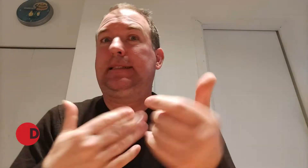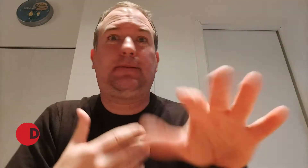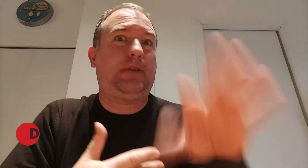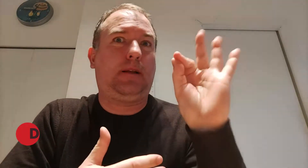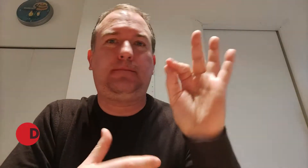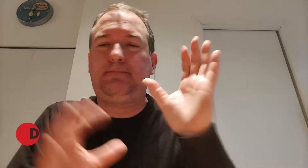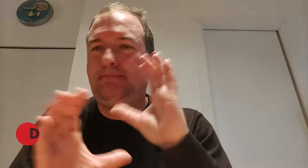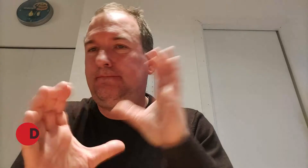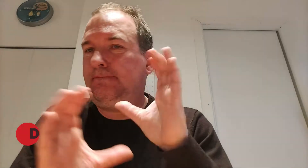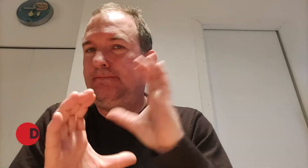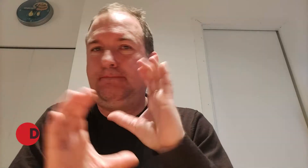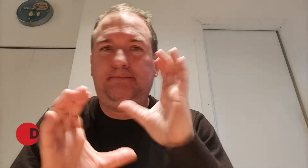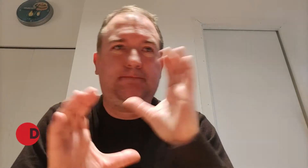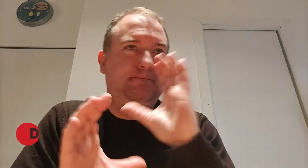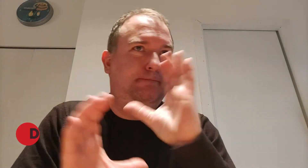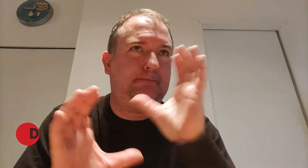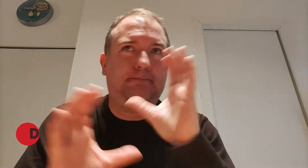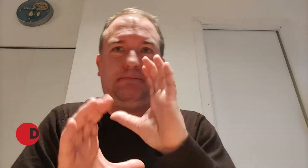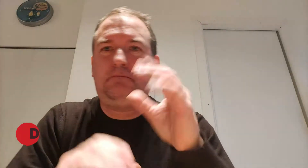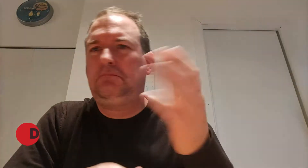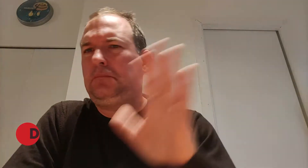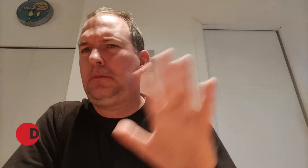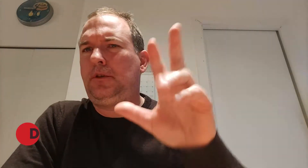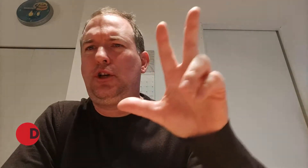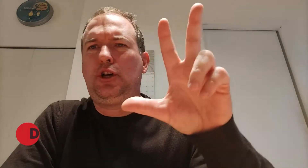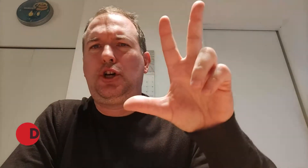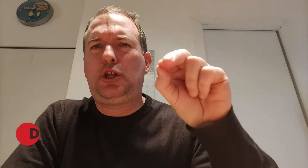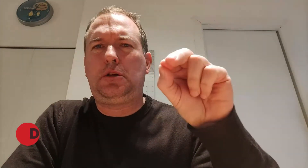It wasn't easy finding someone and I kept searching and talked with about